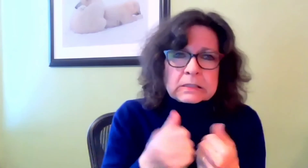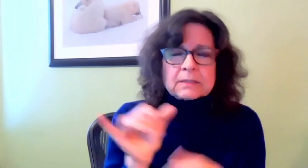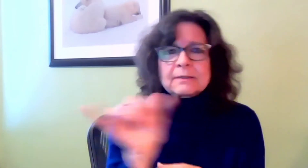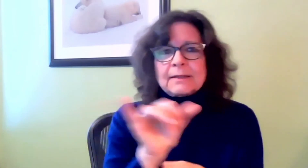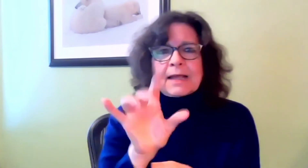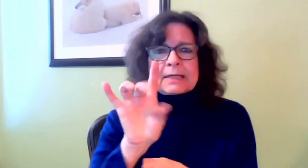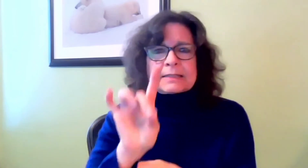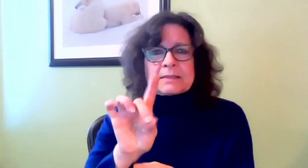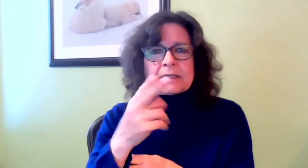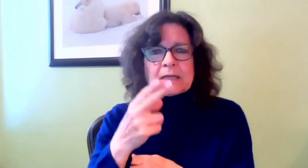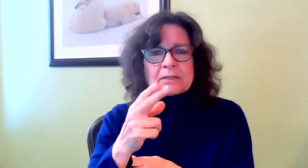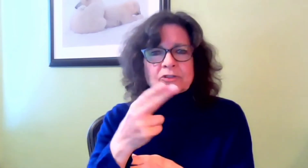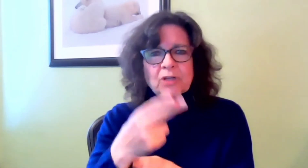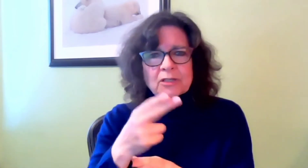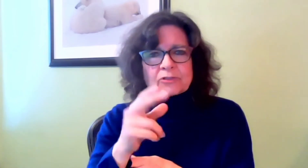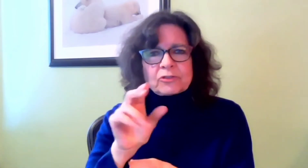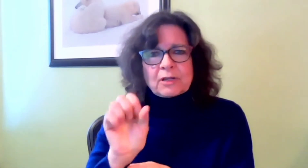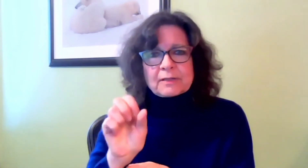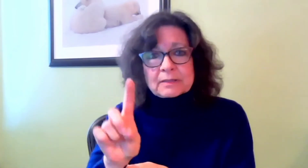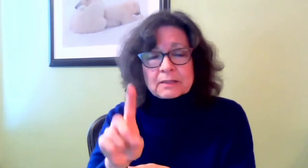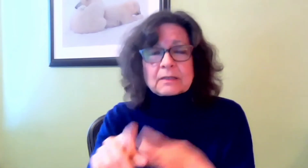from the agencies, DHHSD,